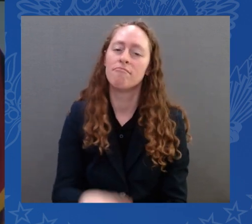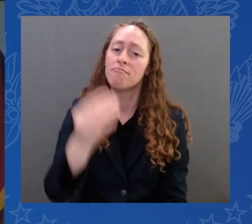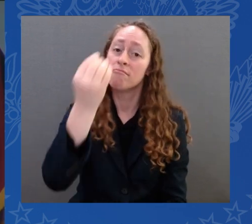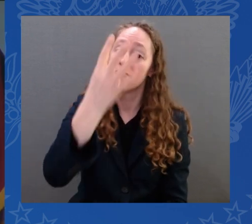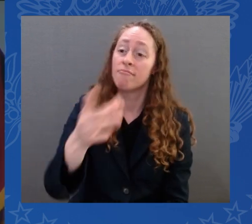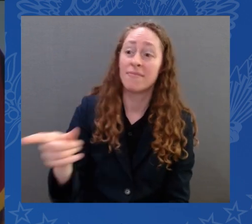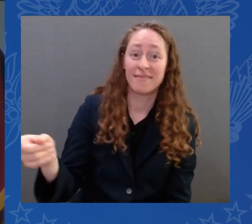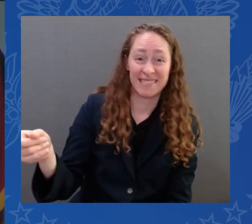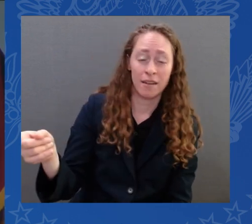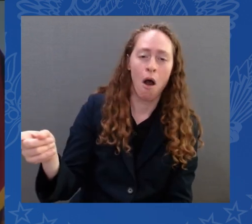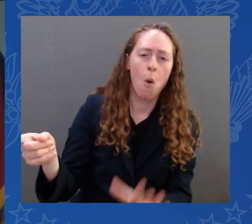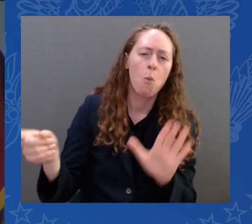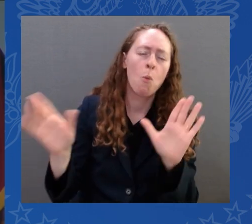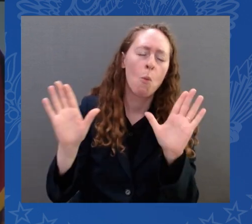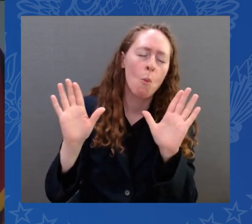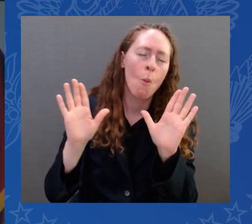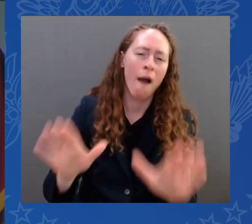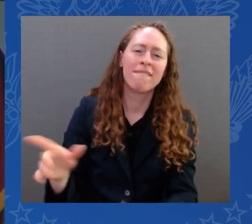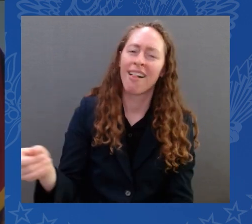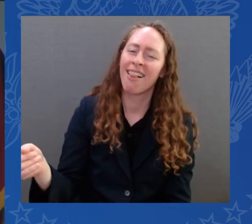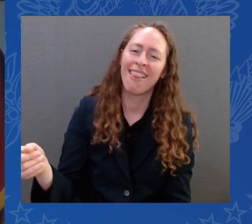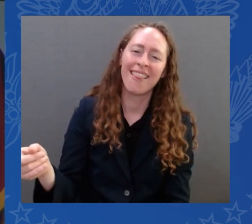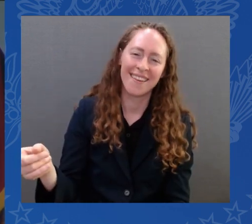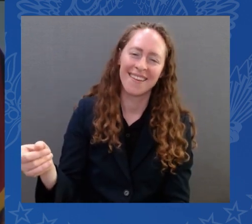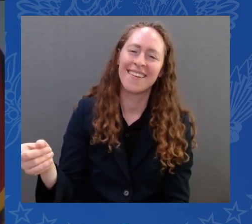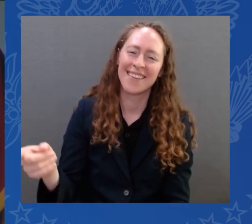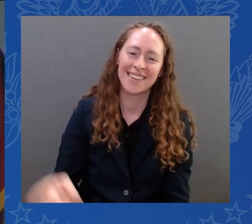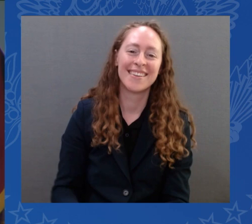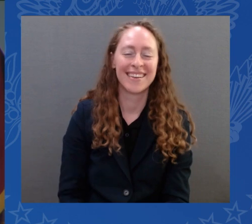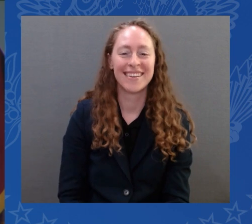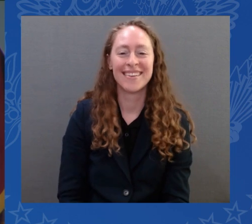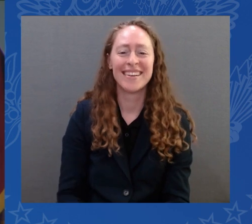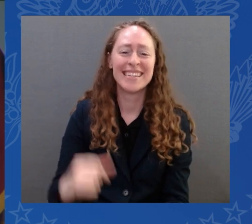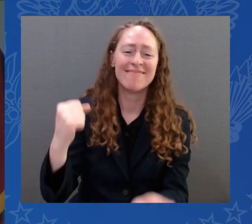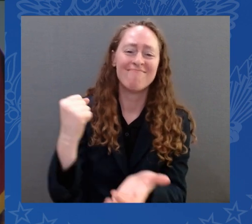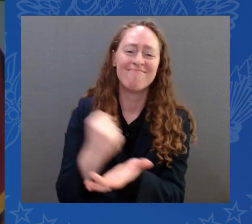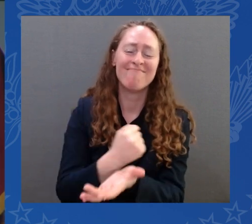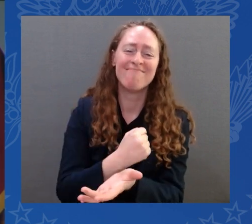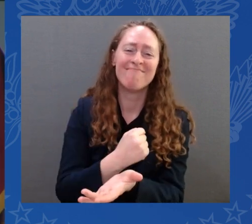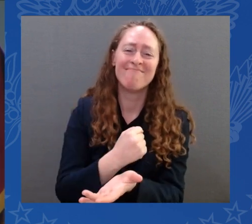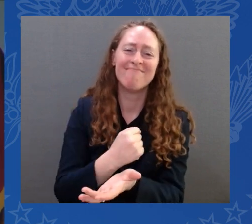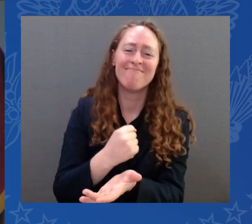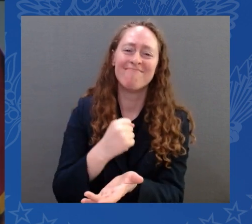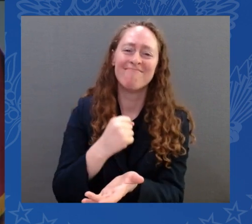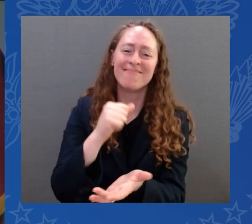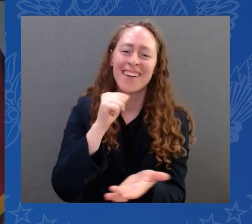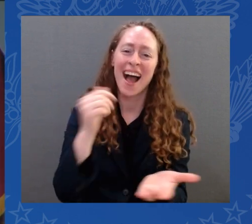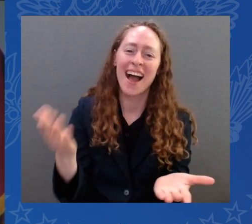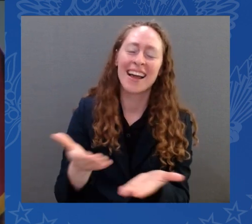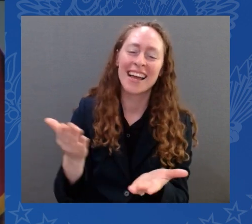I didn't come to the Academy because I wanted to be a football star. And you had a guy named Staubach and Bellino here.